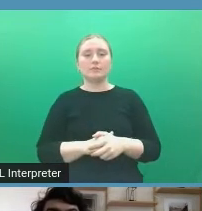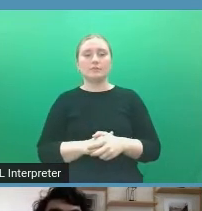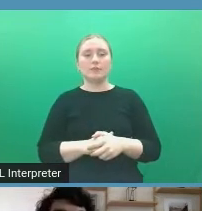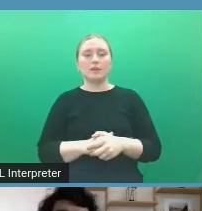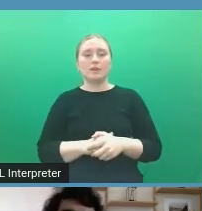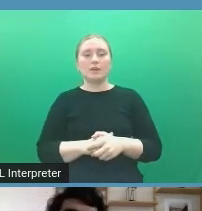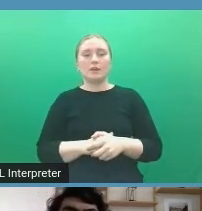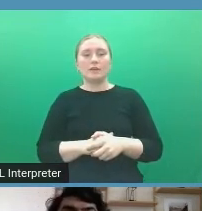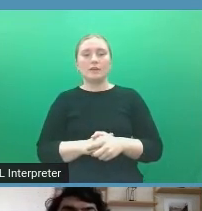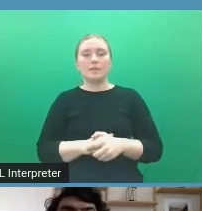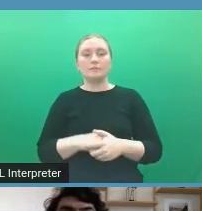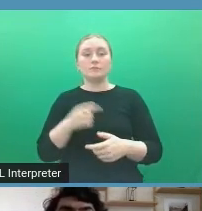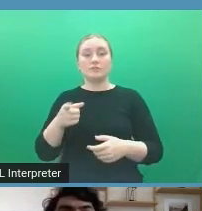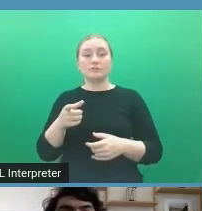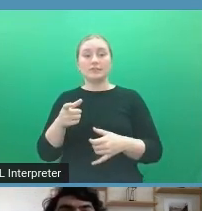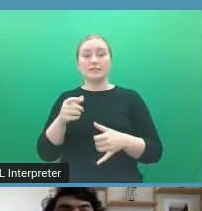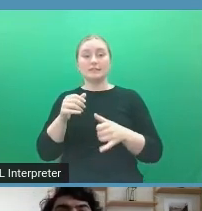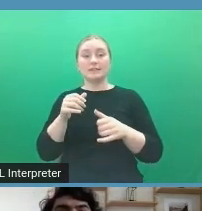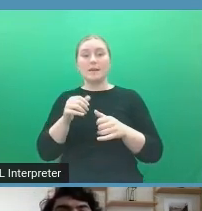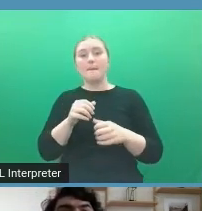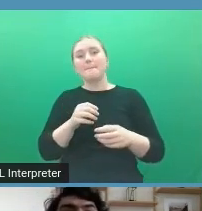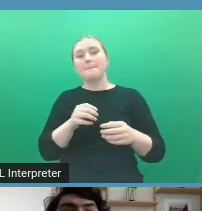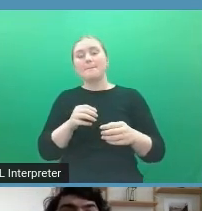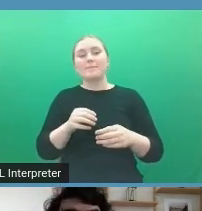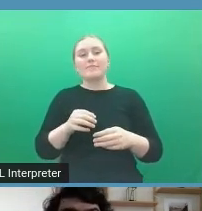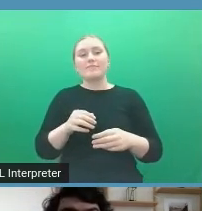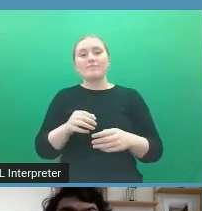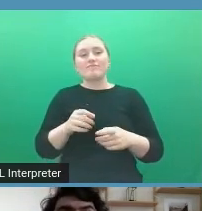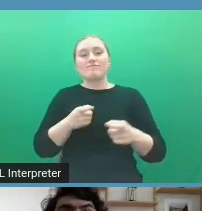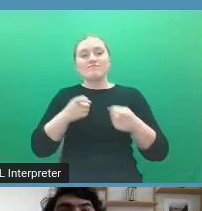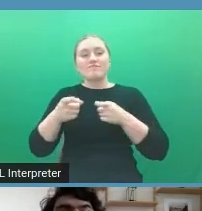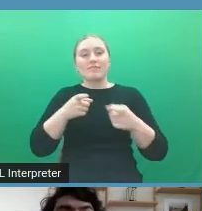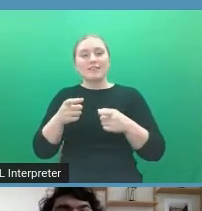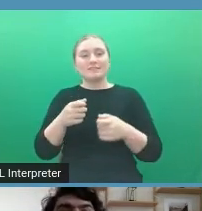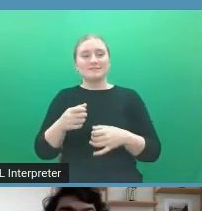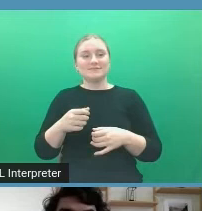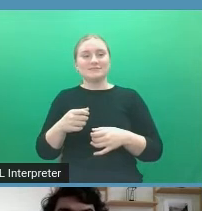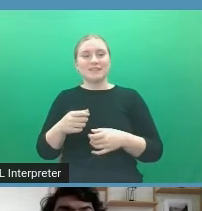asset management system may be the thing that serves up those photos, serves up those files and